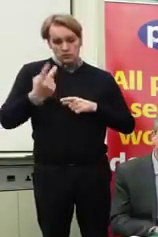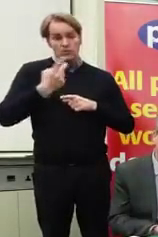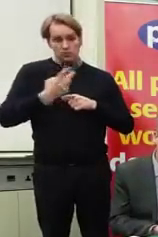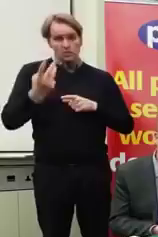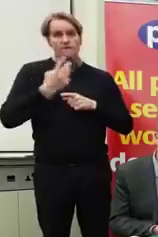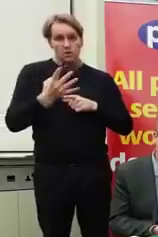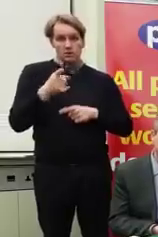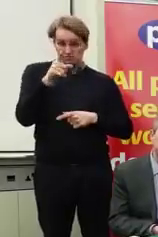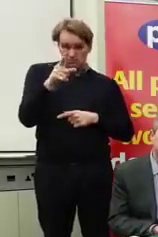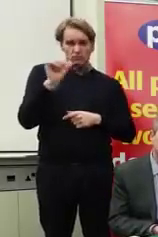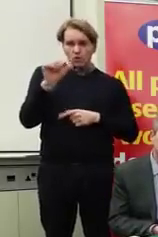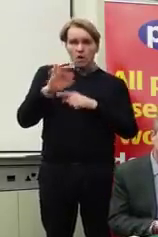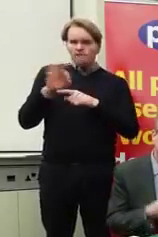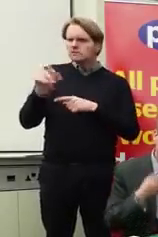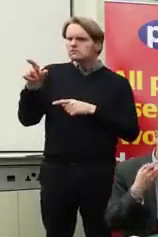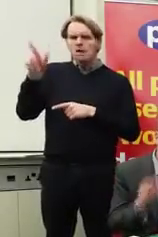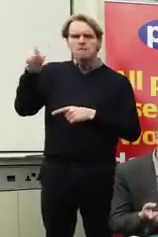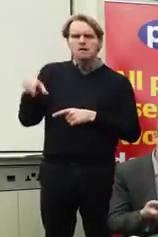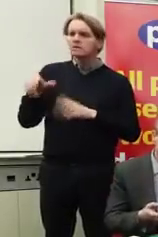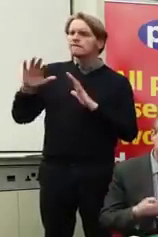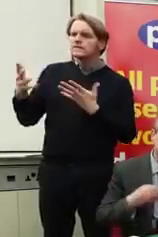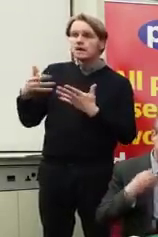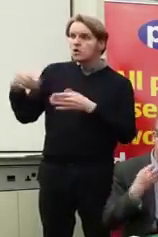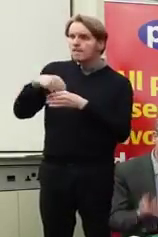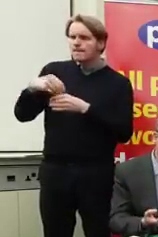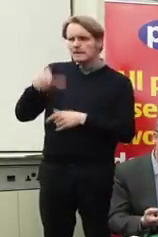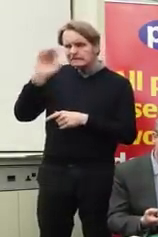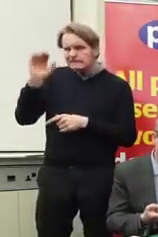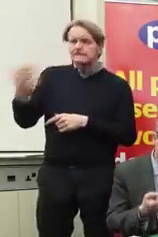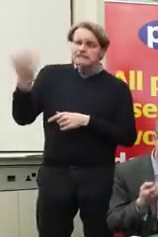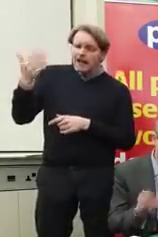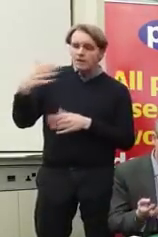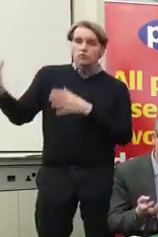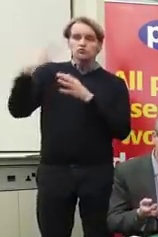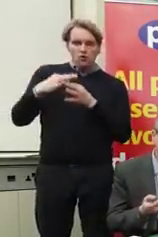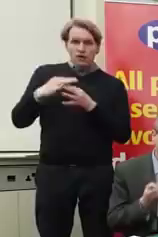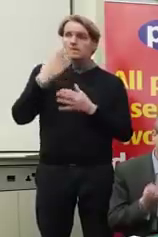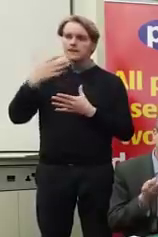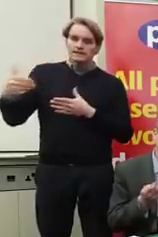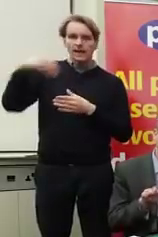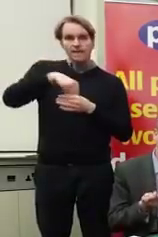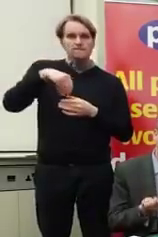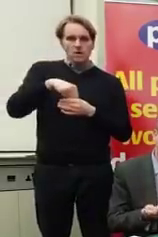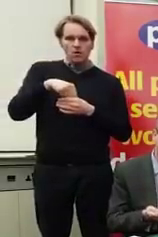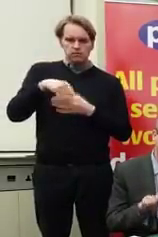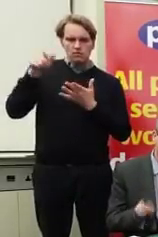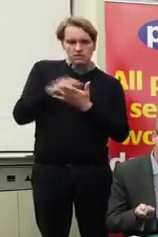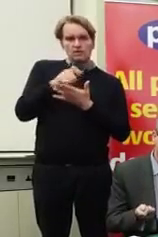in your office if they're not members of the union, attend any meetings get involved in all of our events. We'll keep you informed of what we're doing but